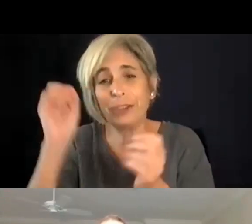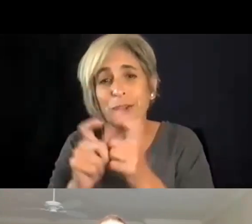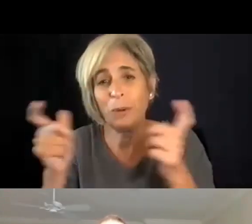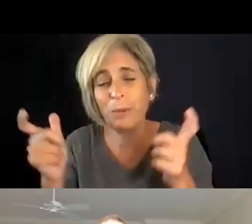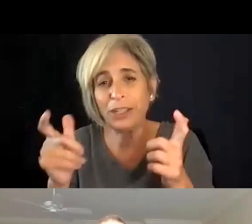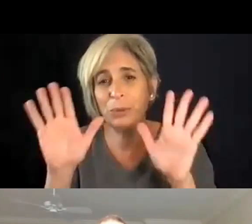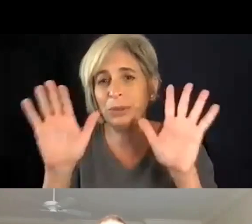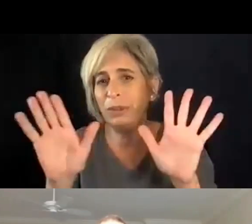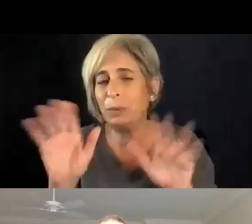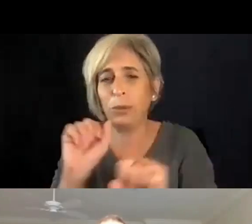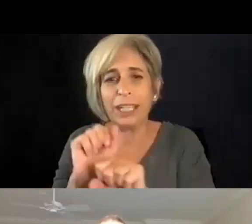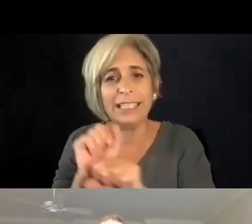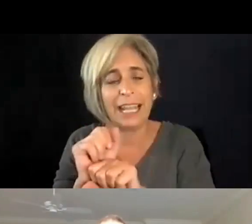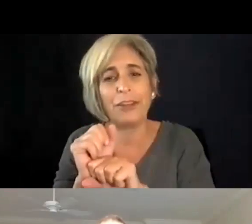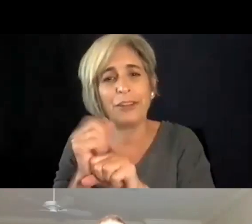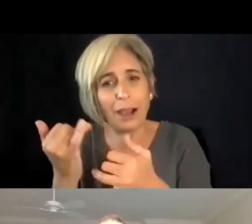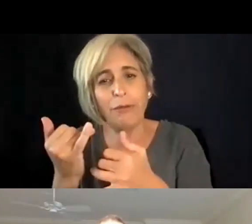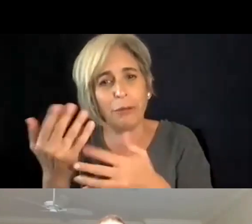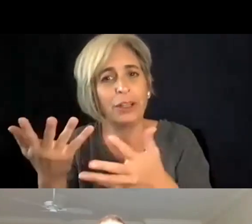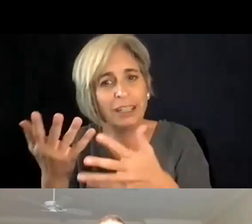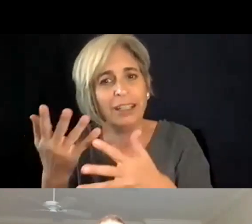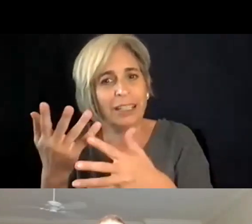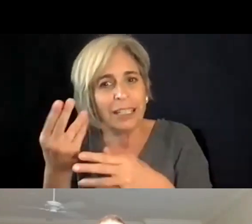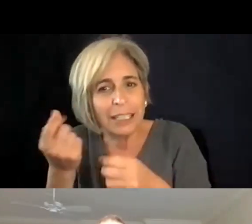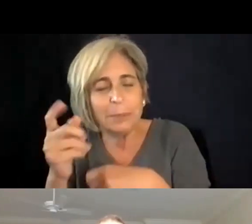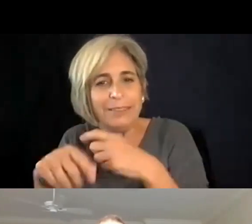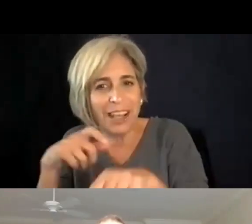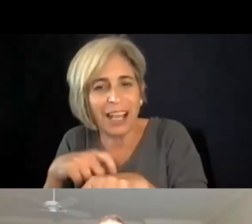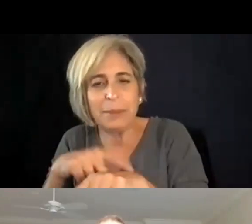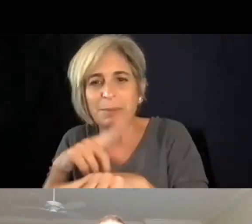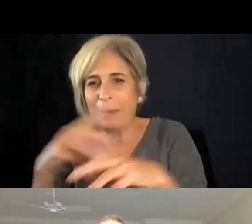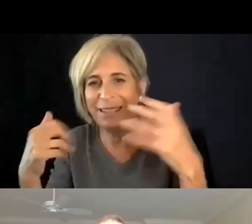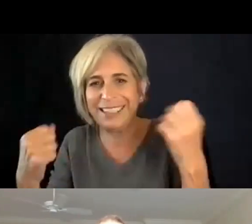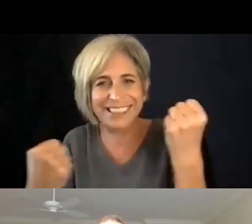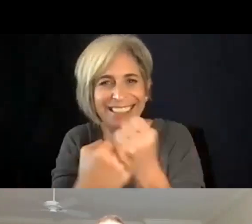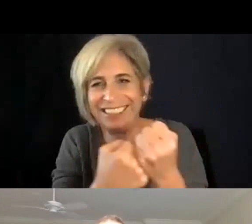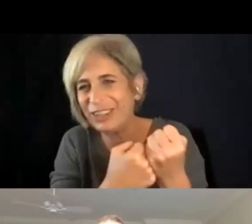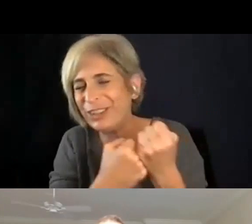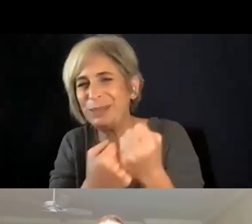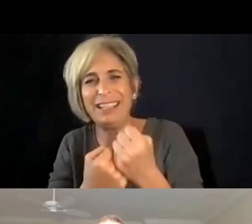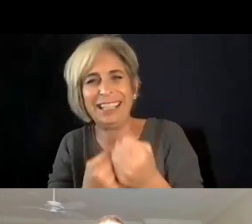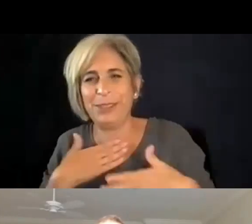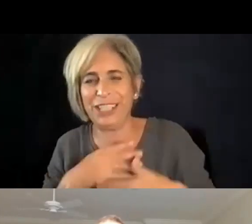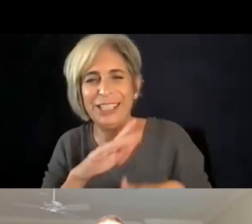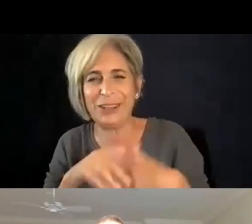I have learned so much. We've been working together now for a little bit of time. He's my biggest encouragement.